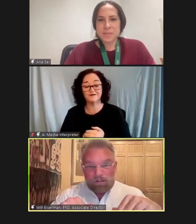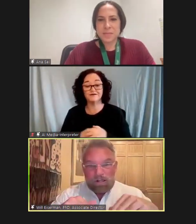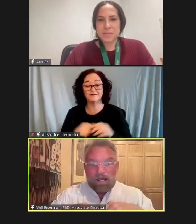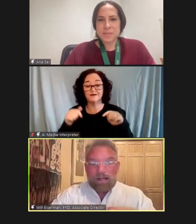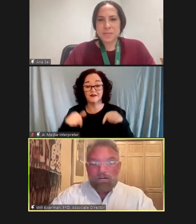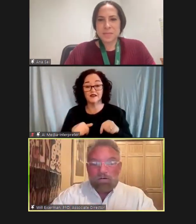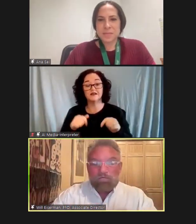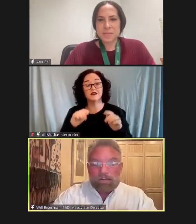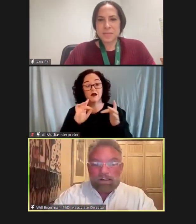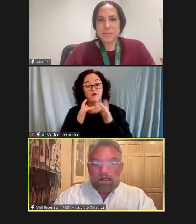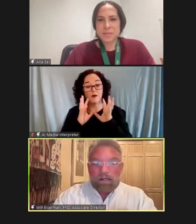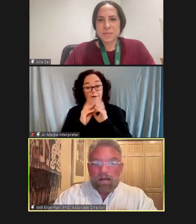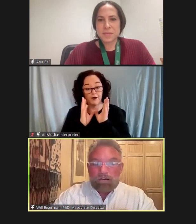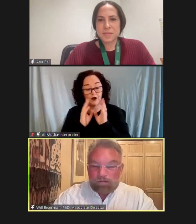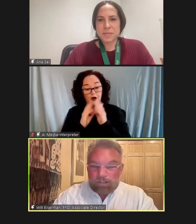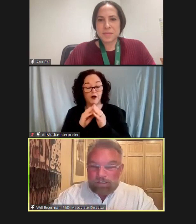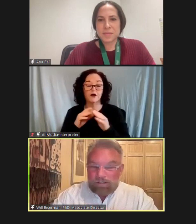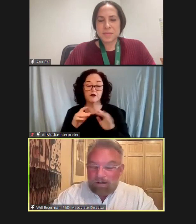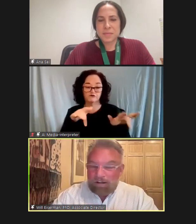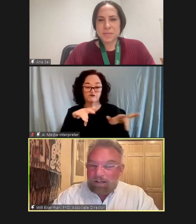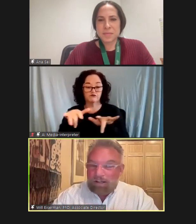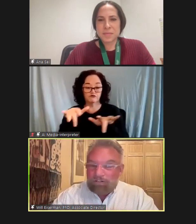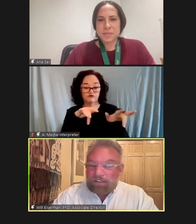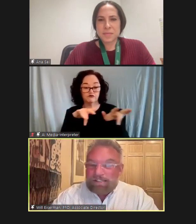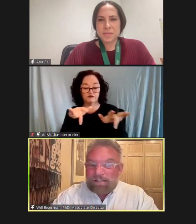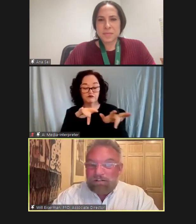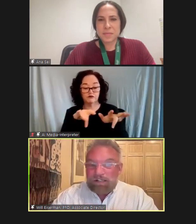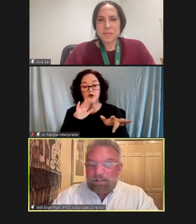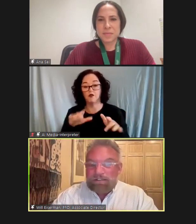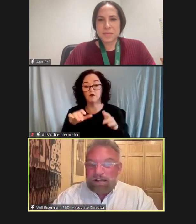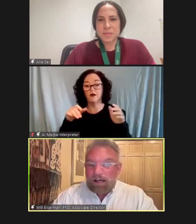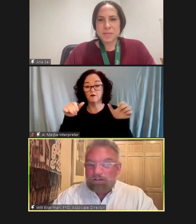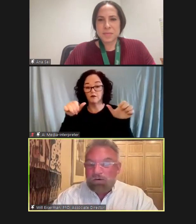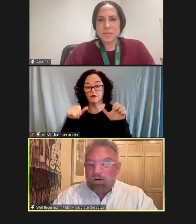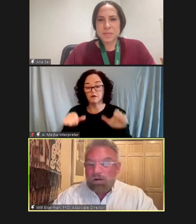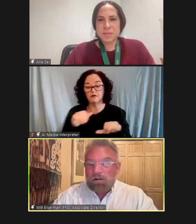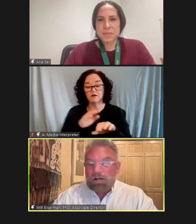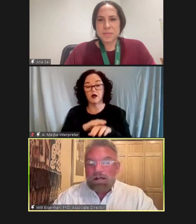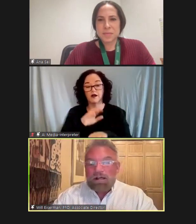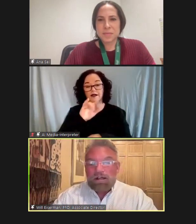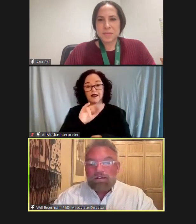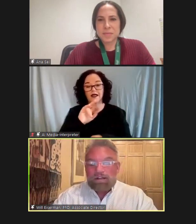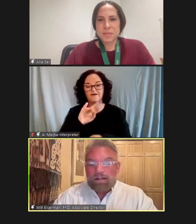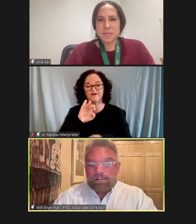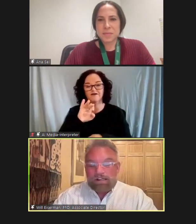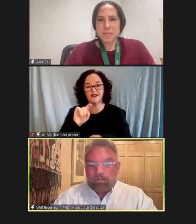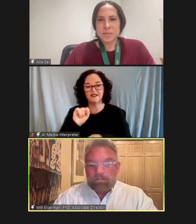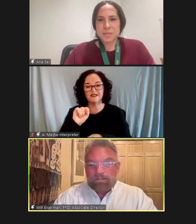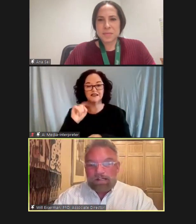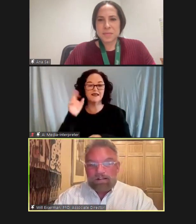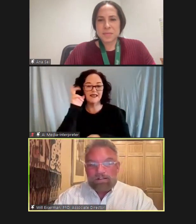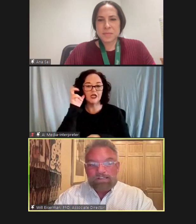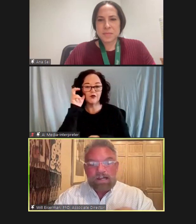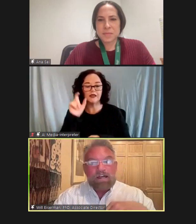and it will be hosted on infant hearing.